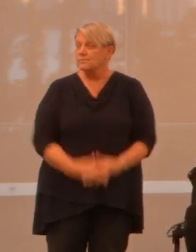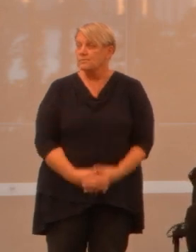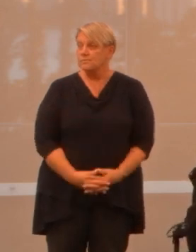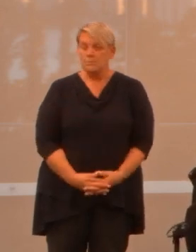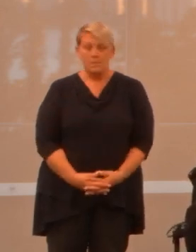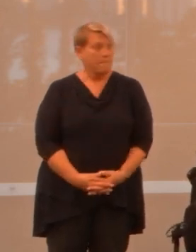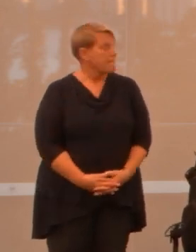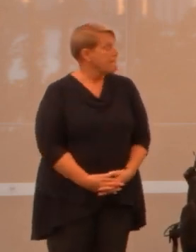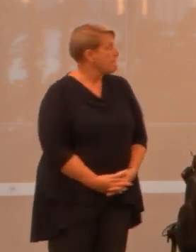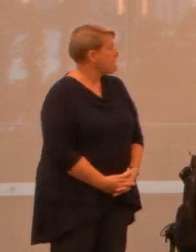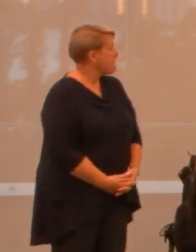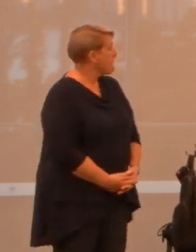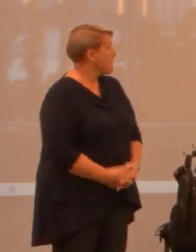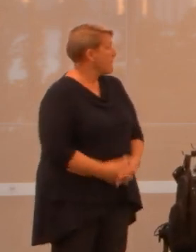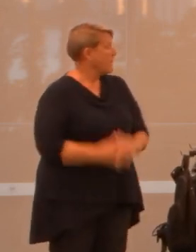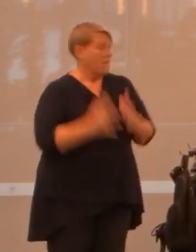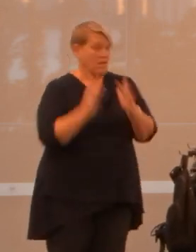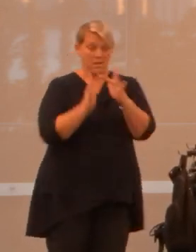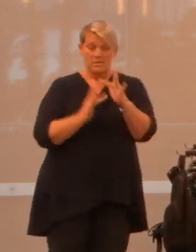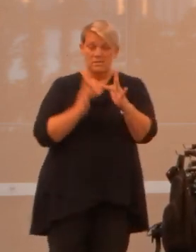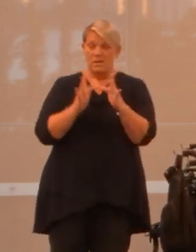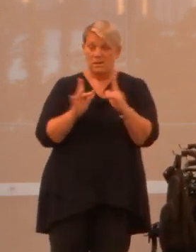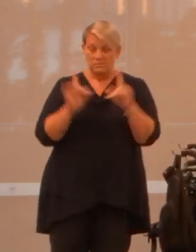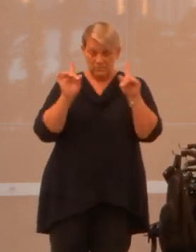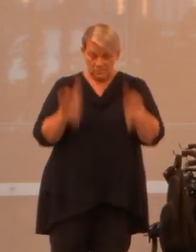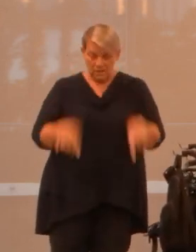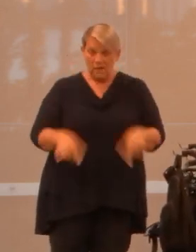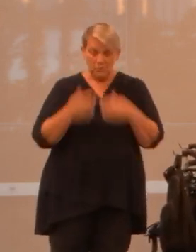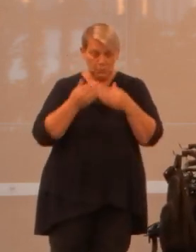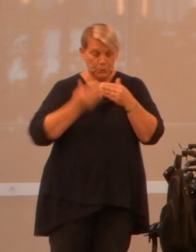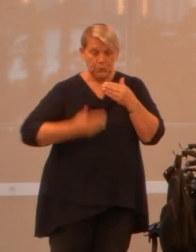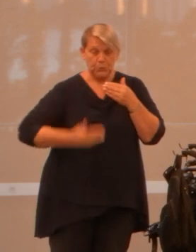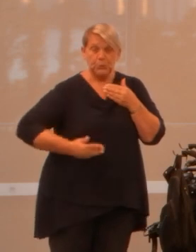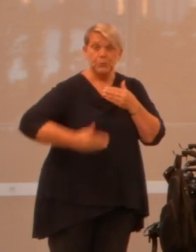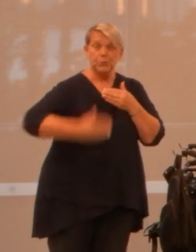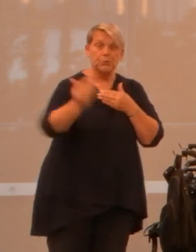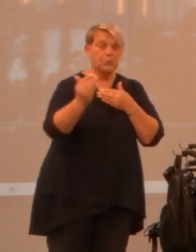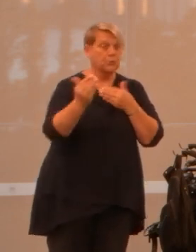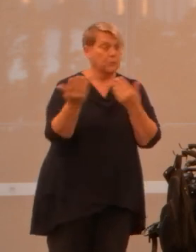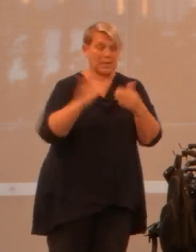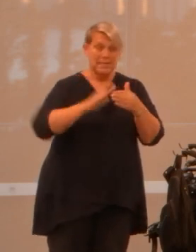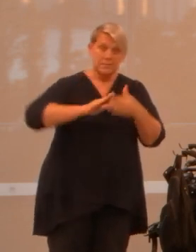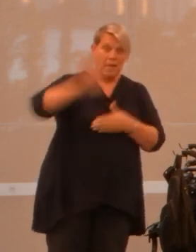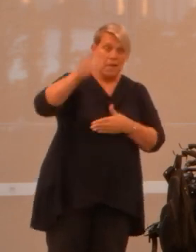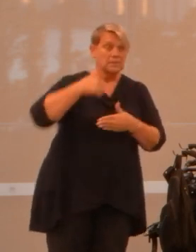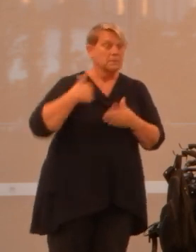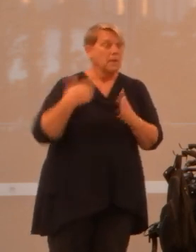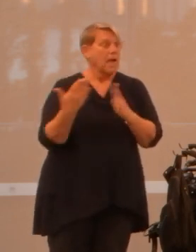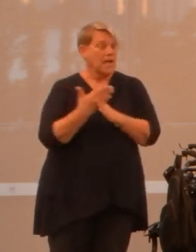Since the Internet has come into being, it's really expanded my access to a range